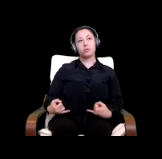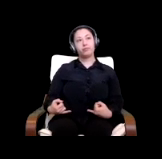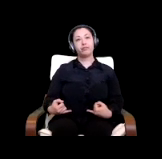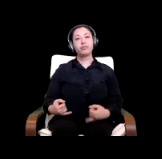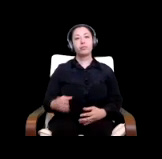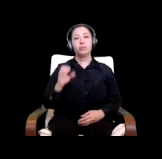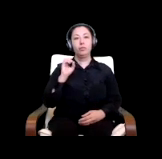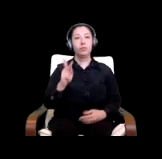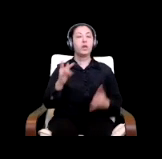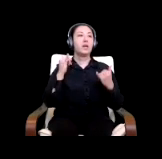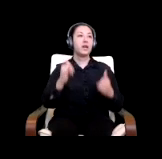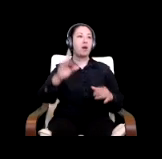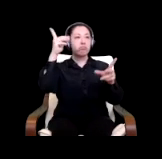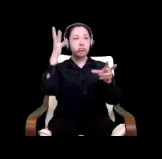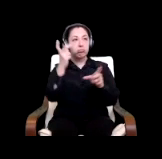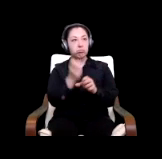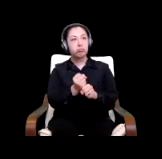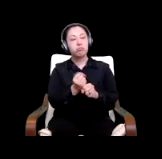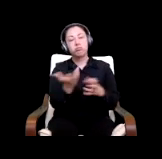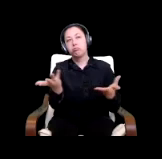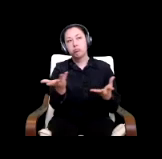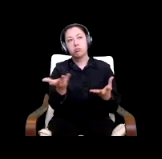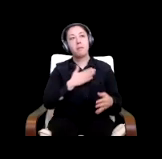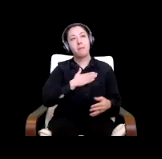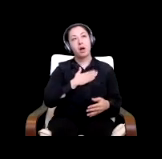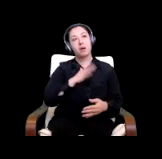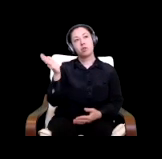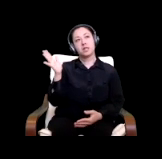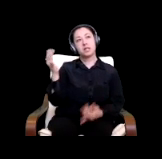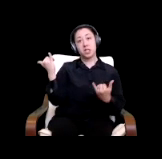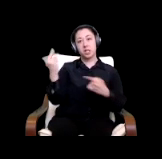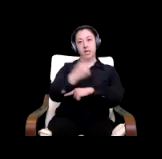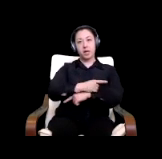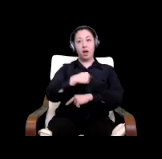An overview of the presentation today and I will start off with a brief rationale for